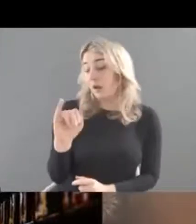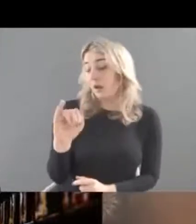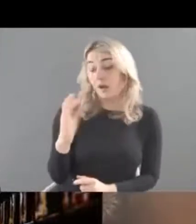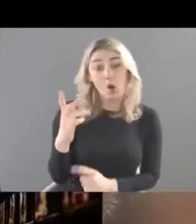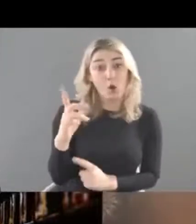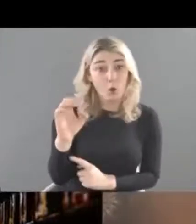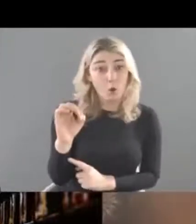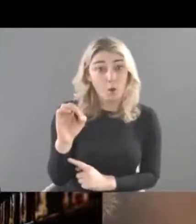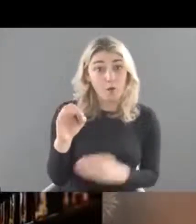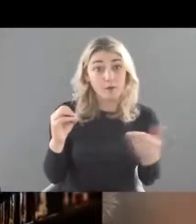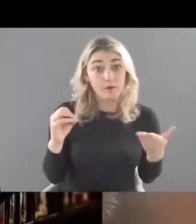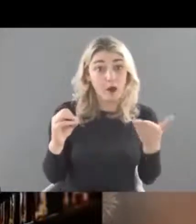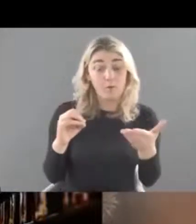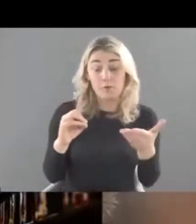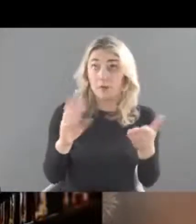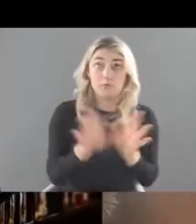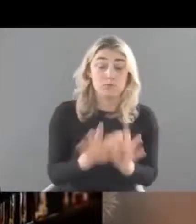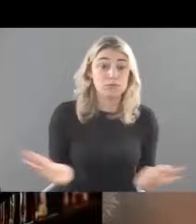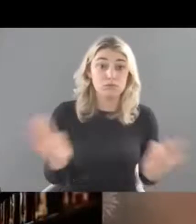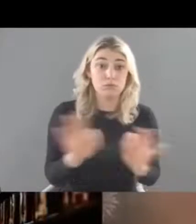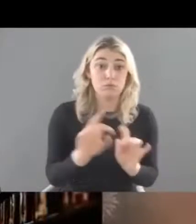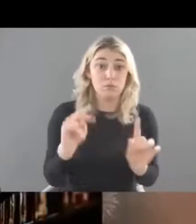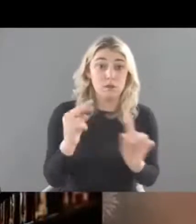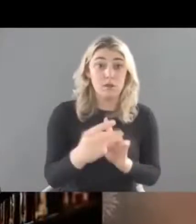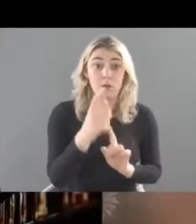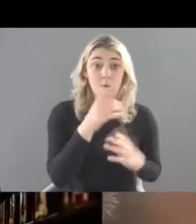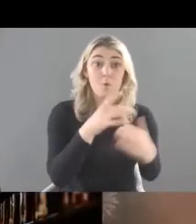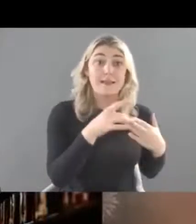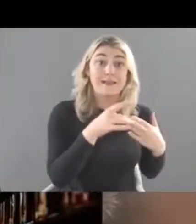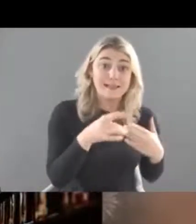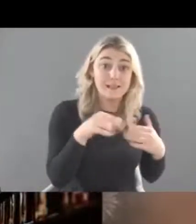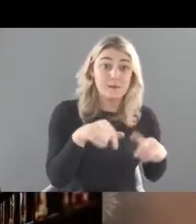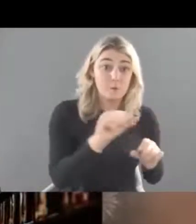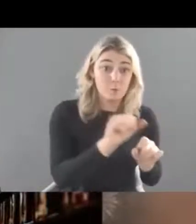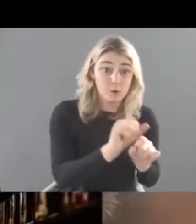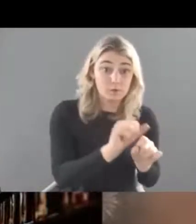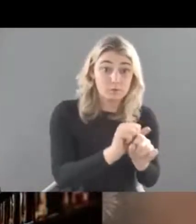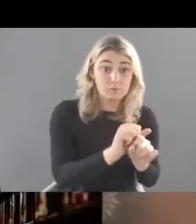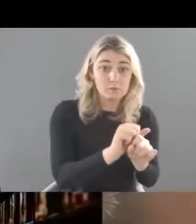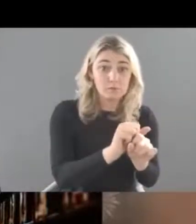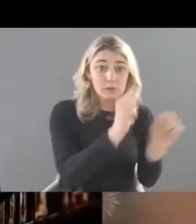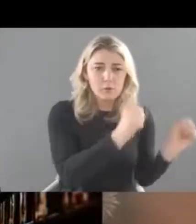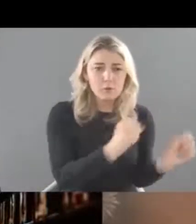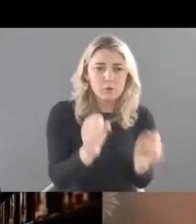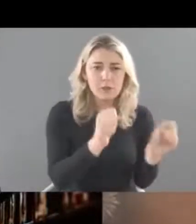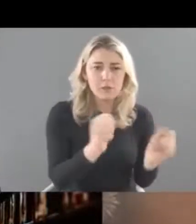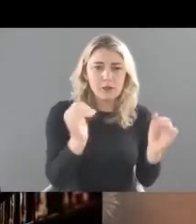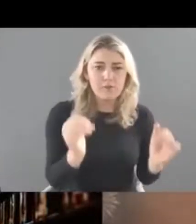important view of somebody that helps lead this work or strategically advanced this work at the campus level